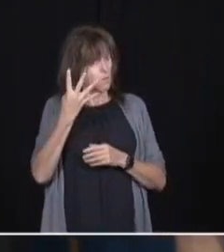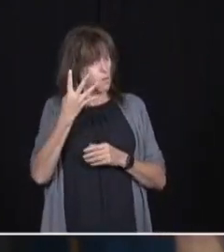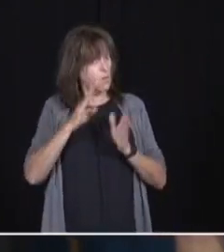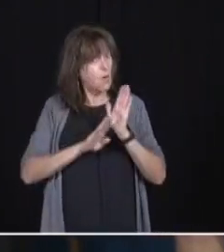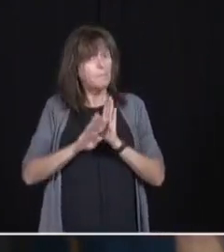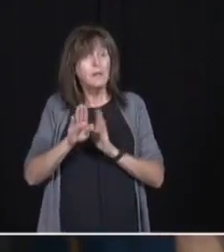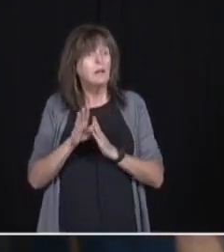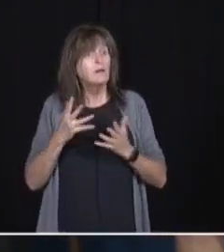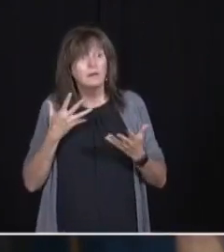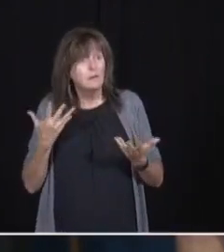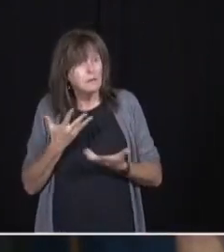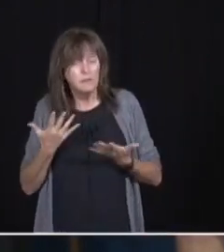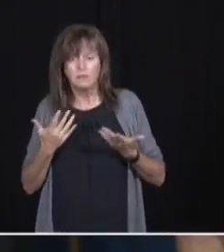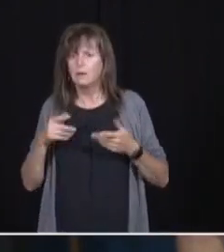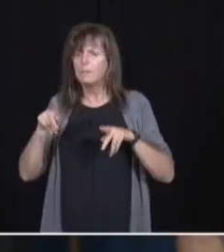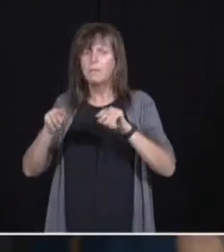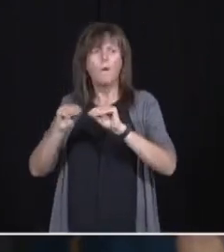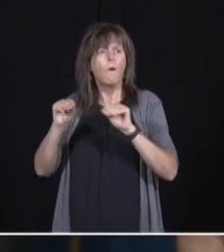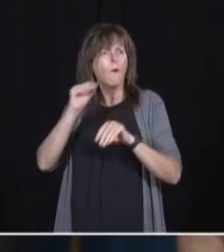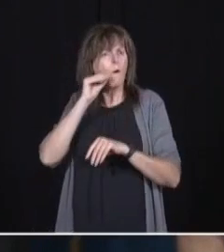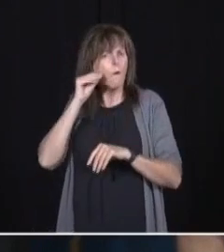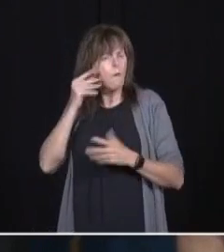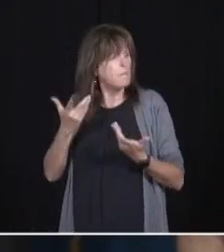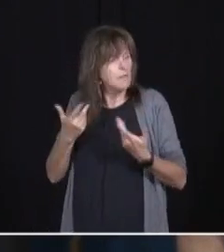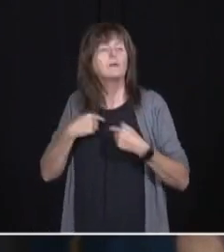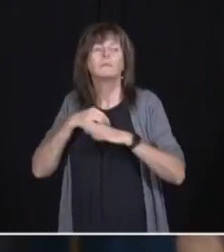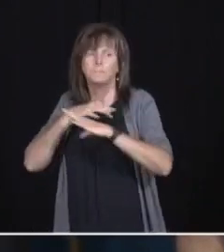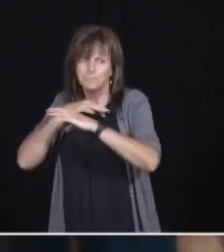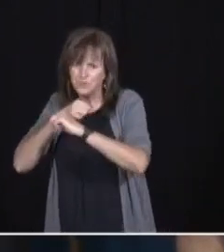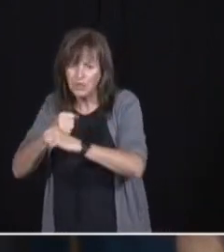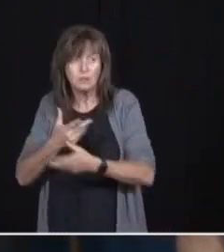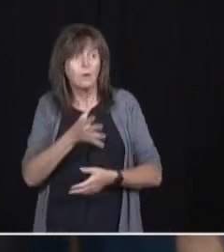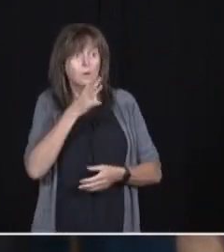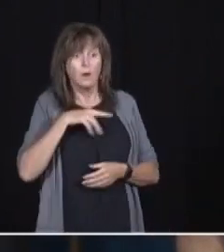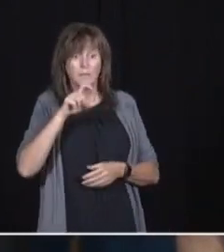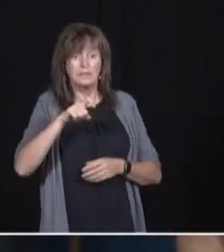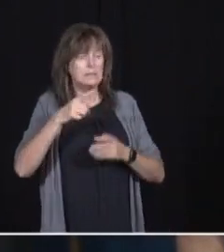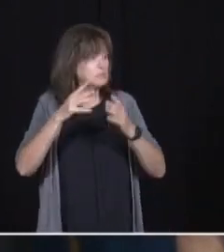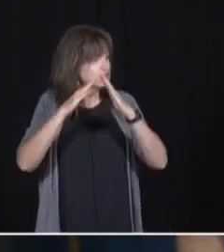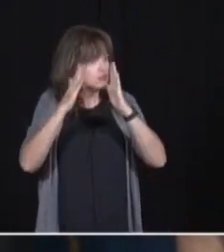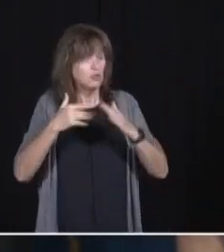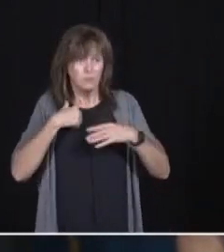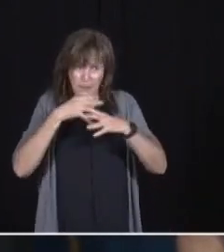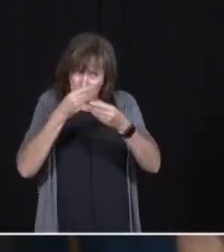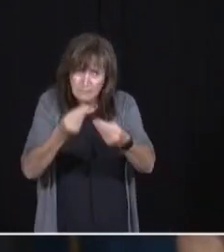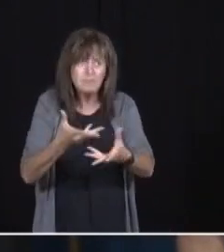That is $4 billion to support homeless shelters, women shelters, food banks , public health and transit.